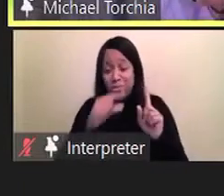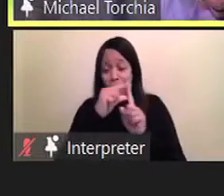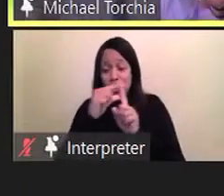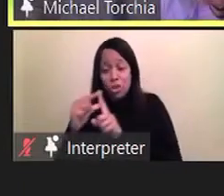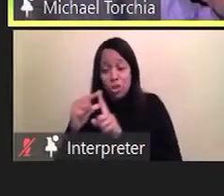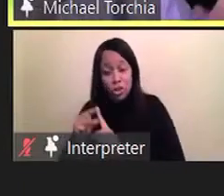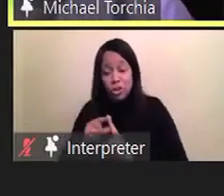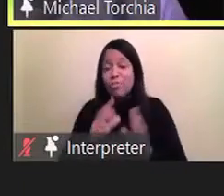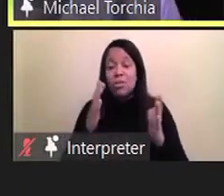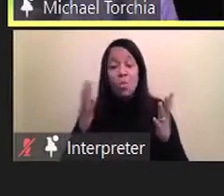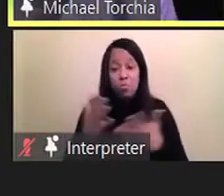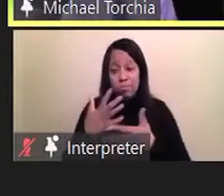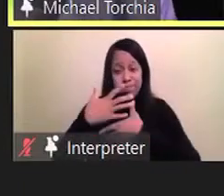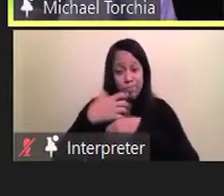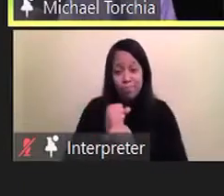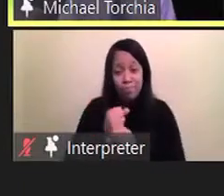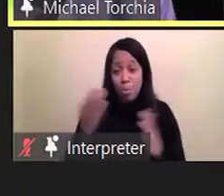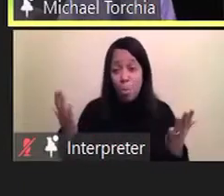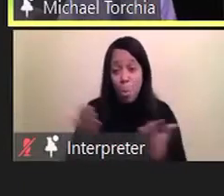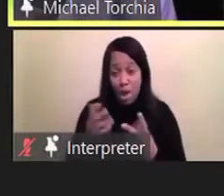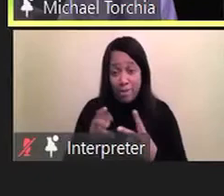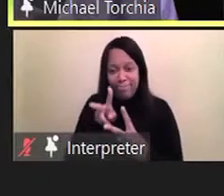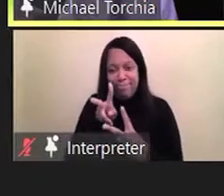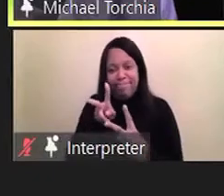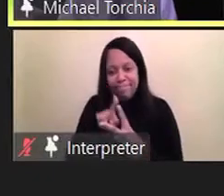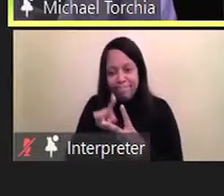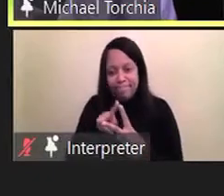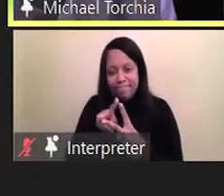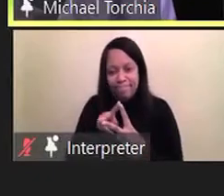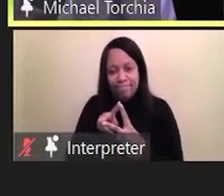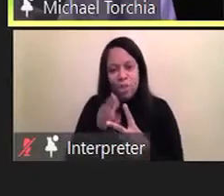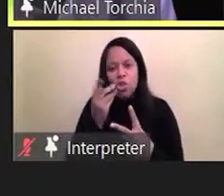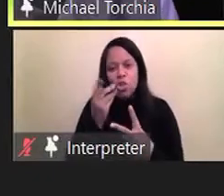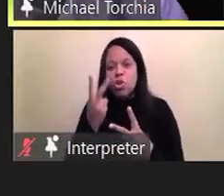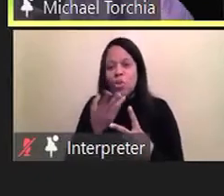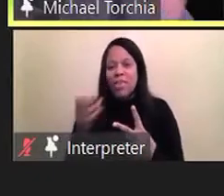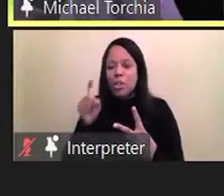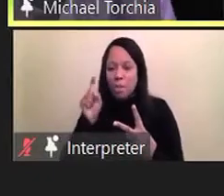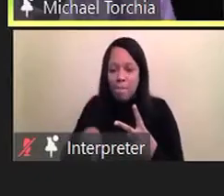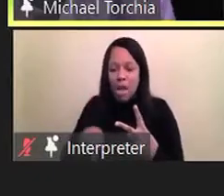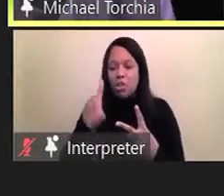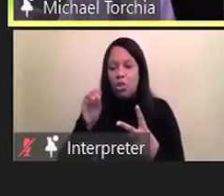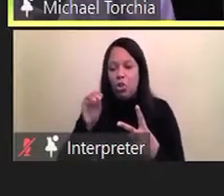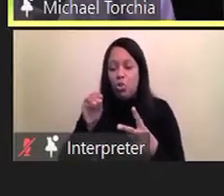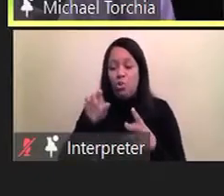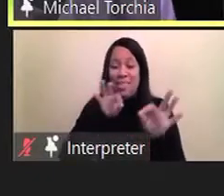Let's just boil it down to two basic things you really need to do and forget about all the definitions for a minute.